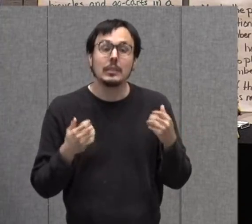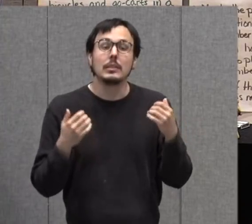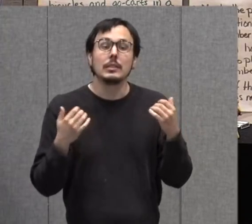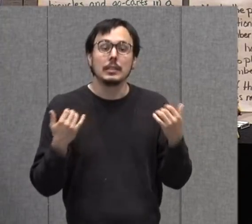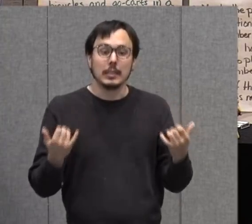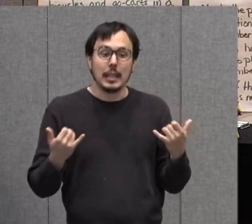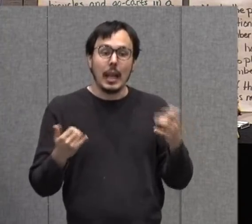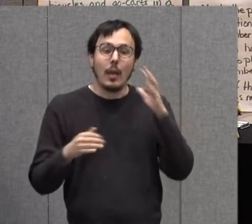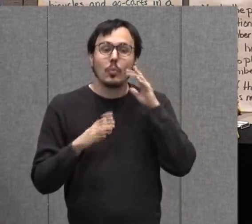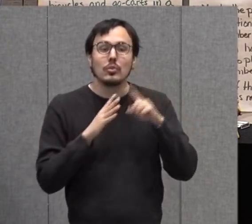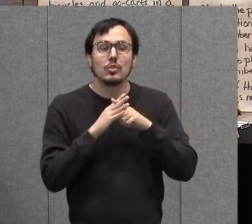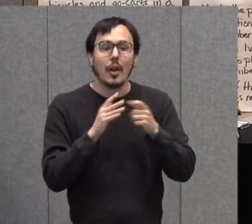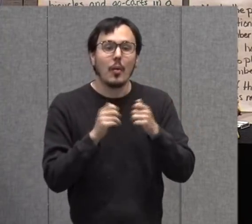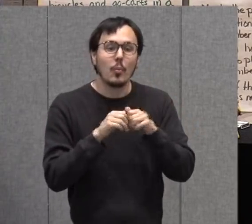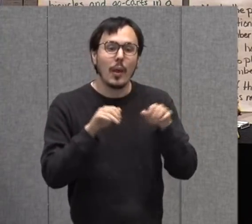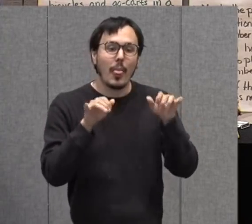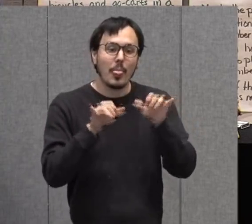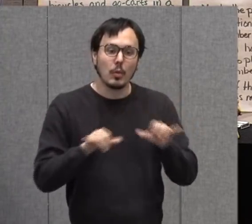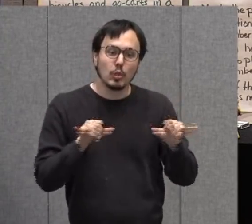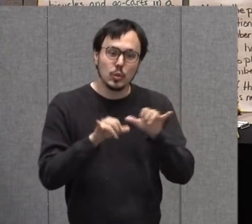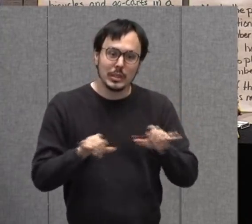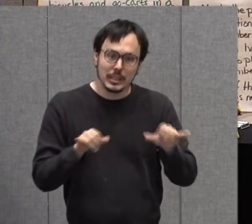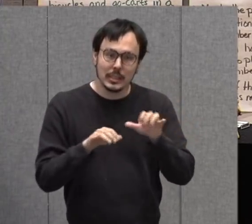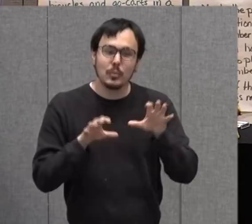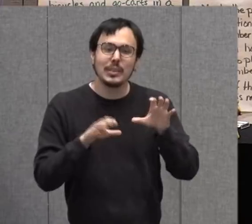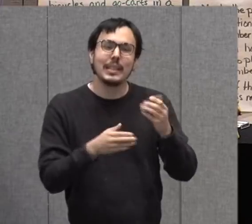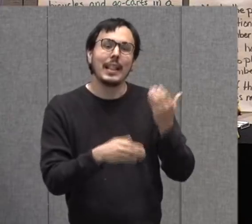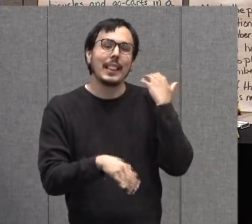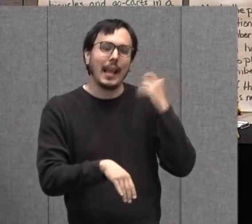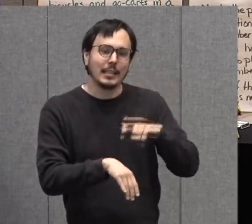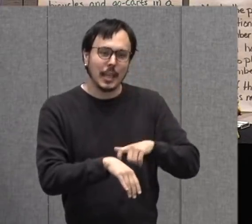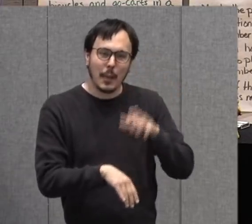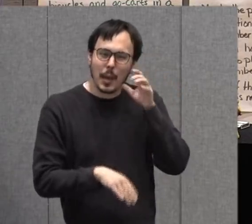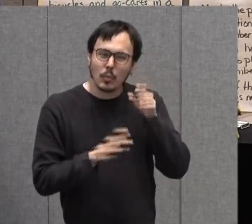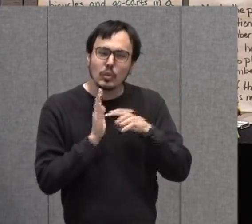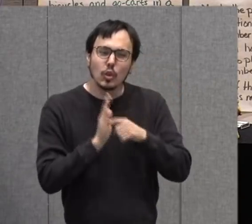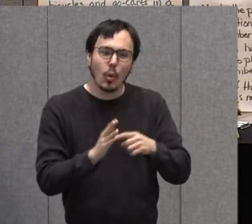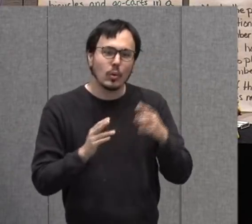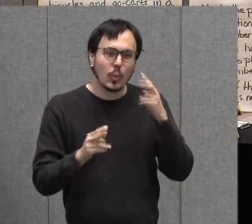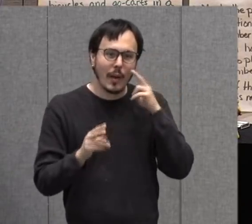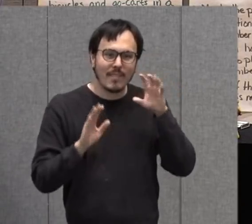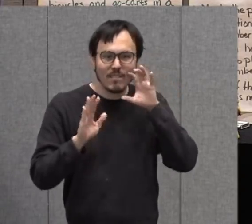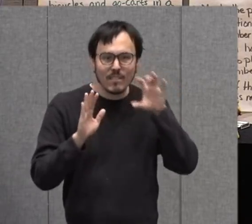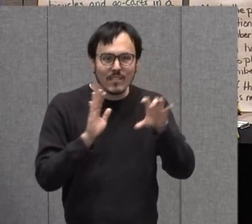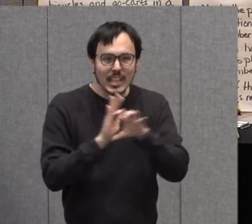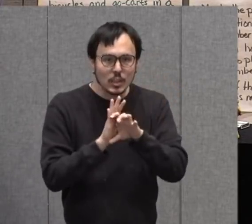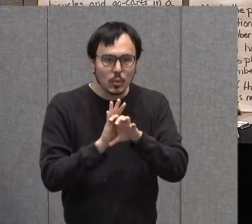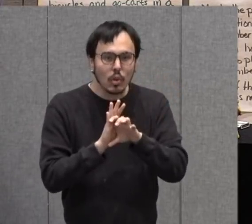last time we were together, if you were with us. So, I'm gonna show you a visual model or a picture